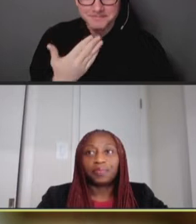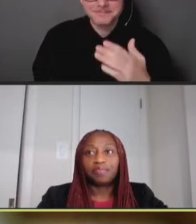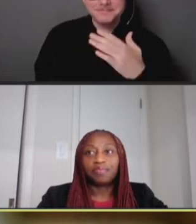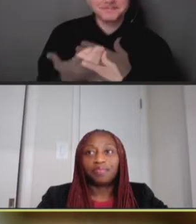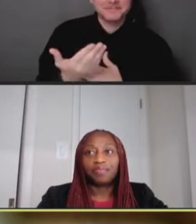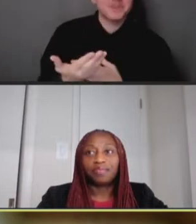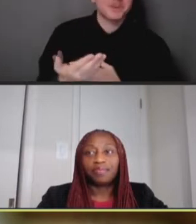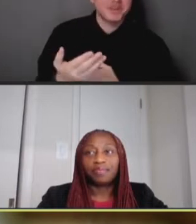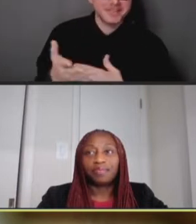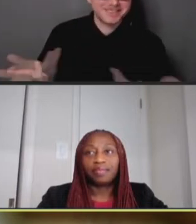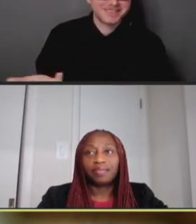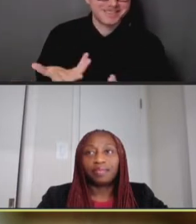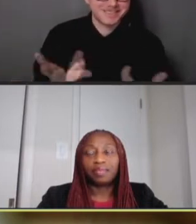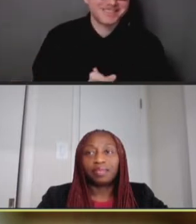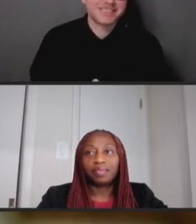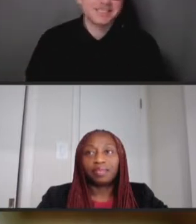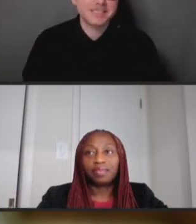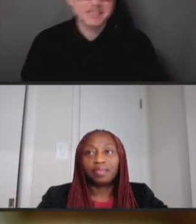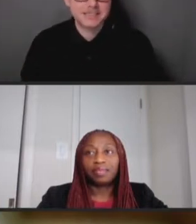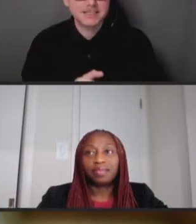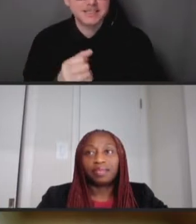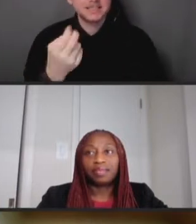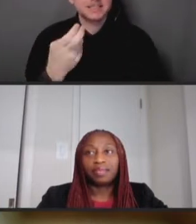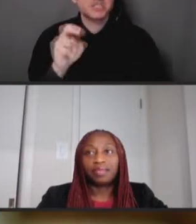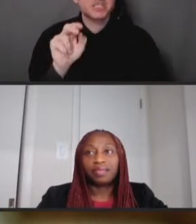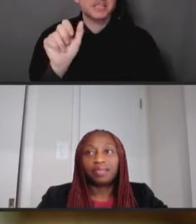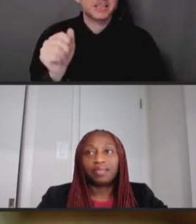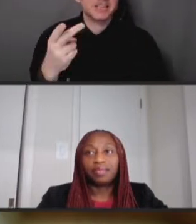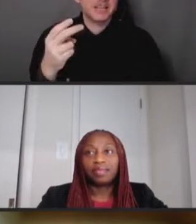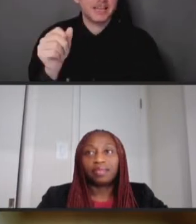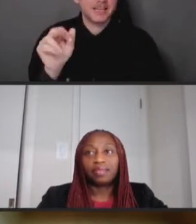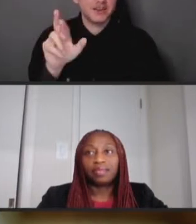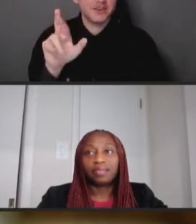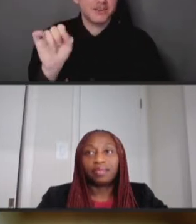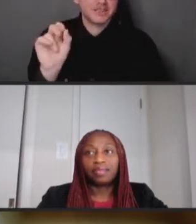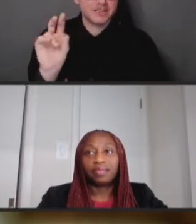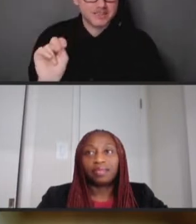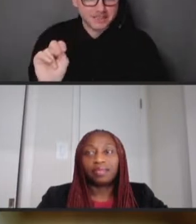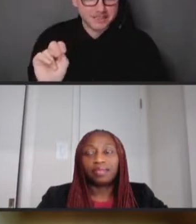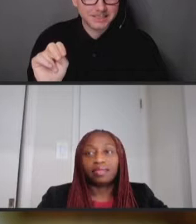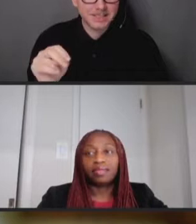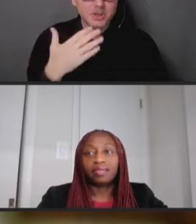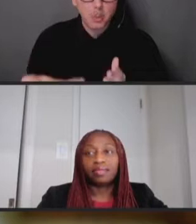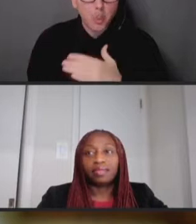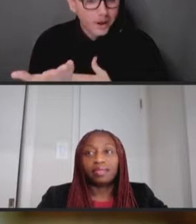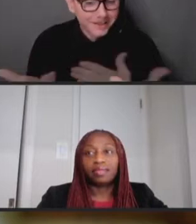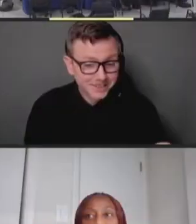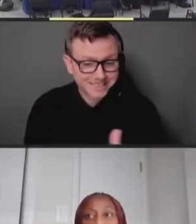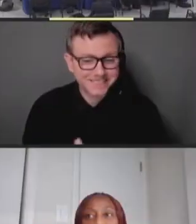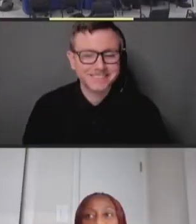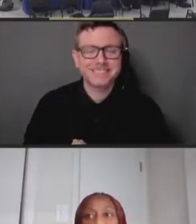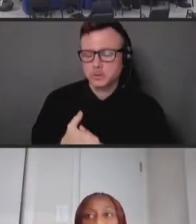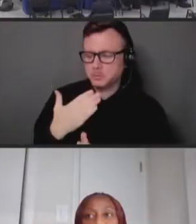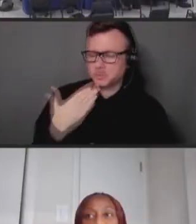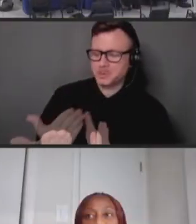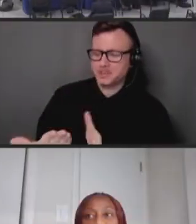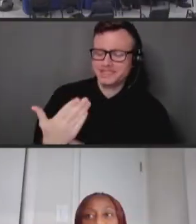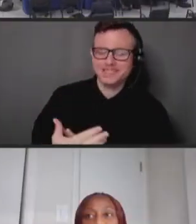Ann Aikin: Oh, good morning. Geetha Srinivas. Geetha Srinivas: Good morning, present. Ann Aikin: Good morning.